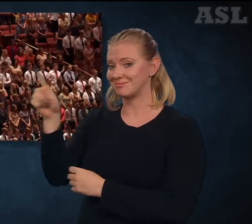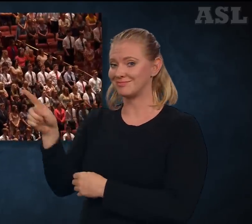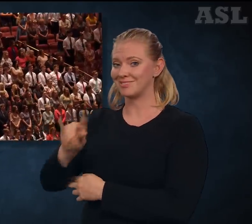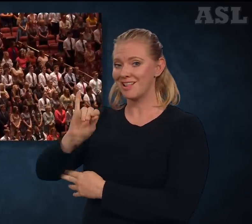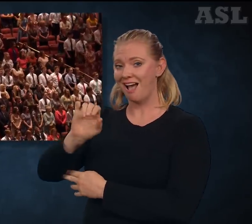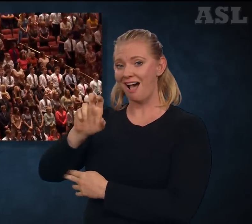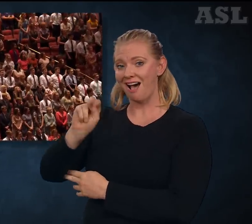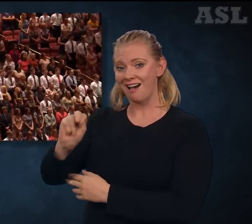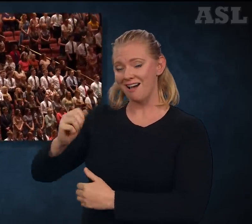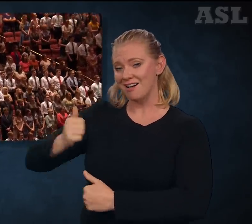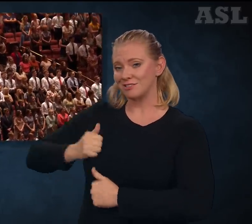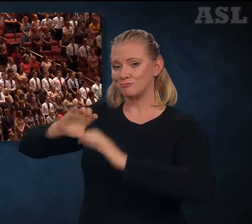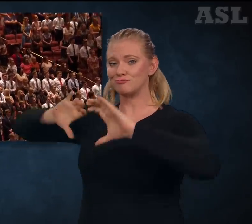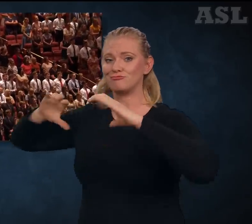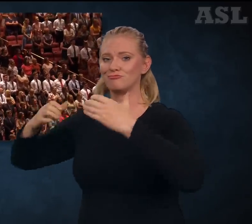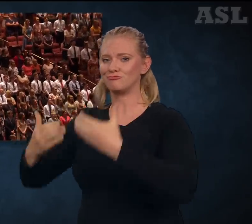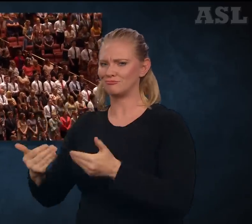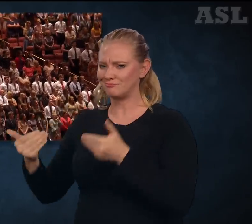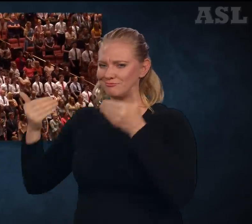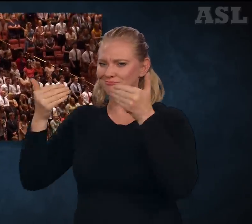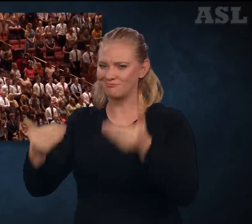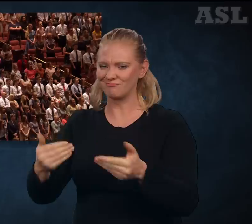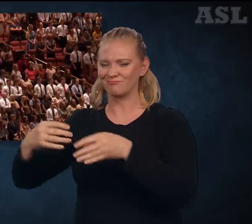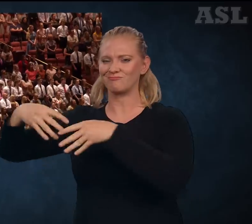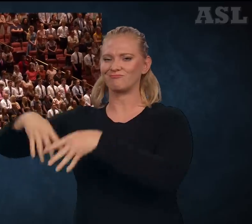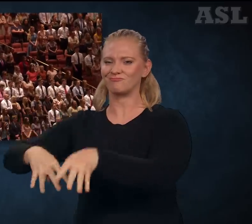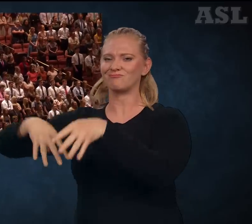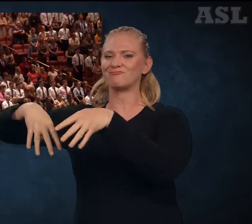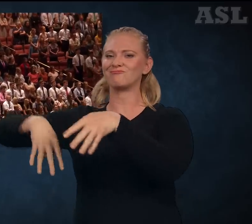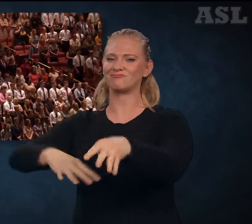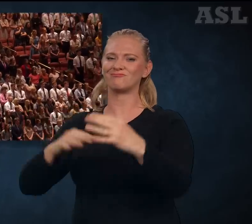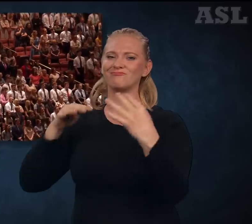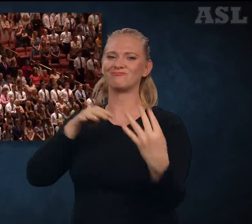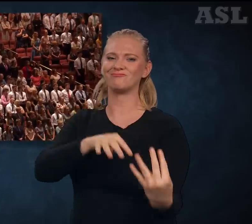MARSHALED IN THE RANKS OF SIN.